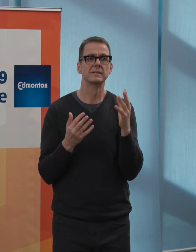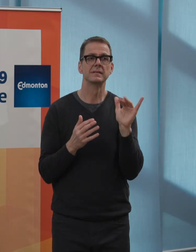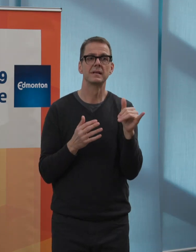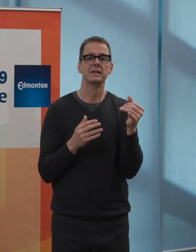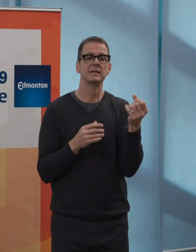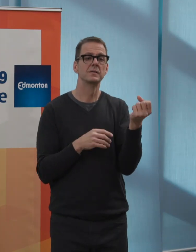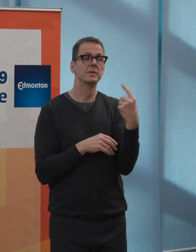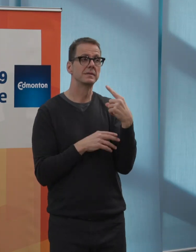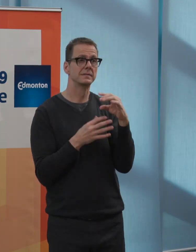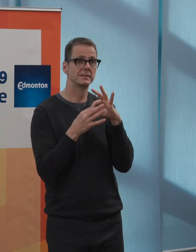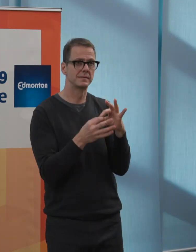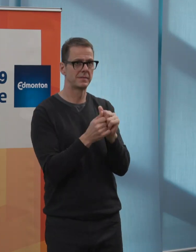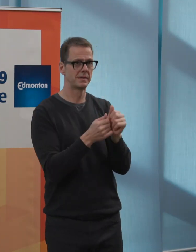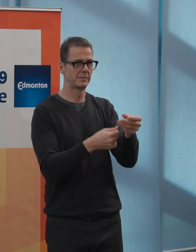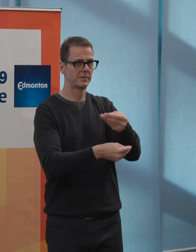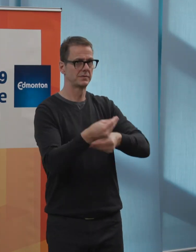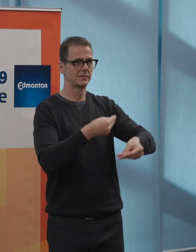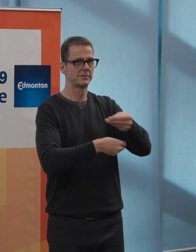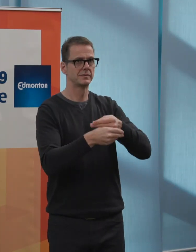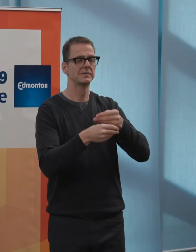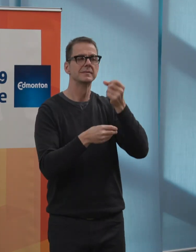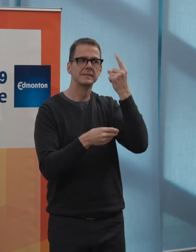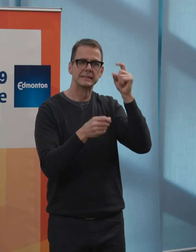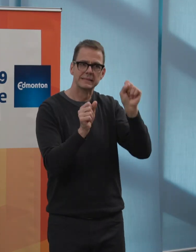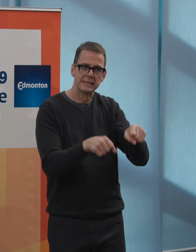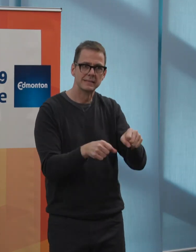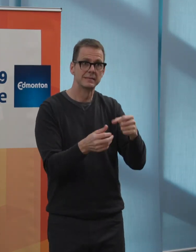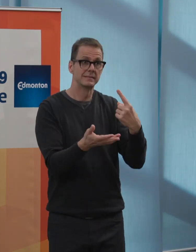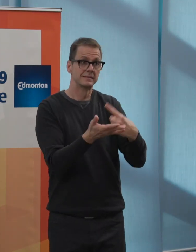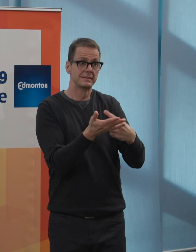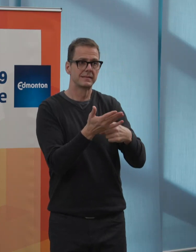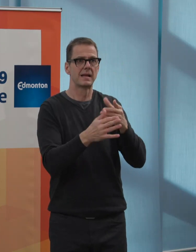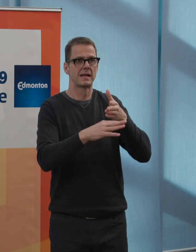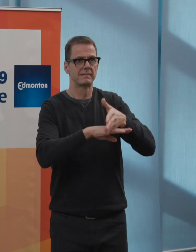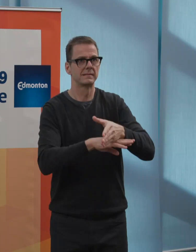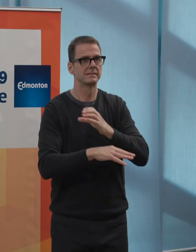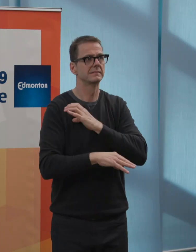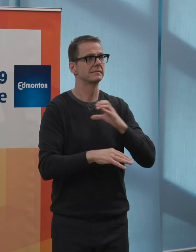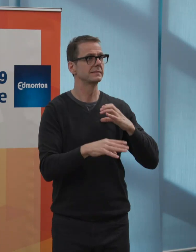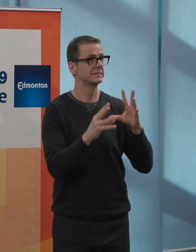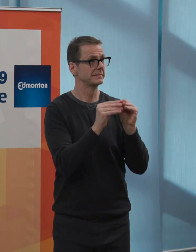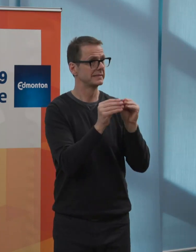little bit we're gonna talk about it in more detail later yeah we can provide